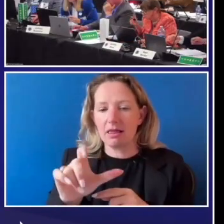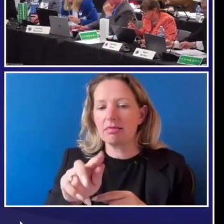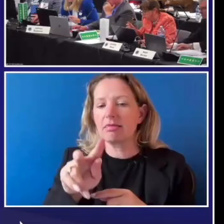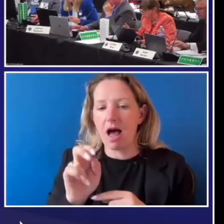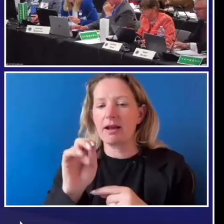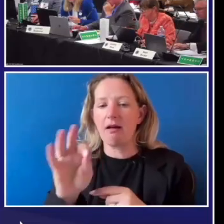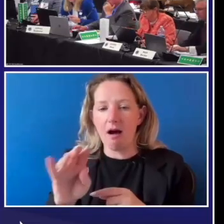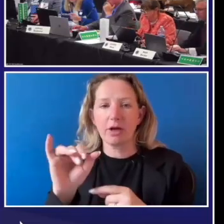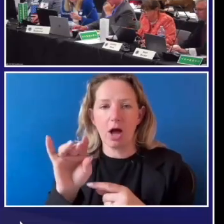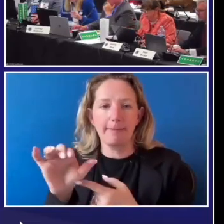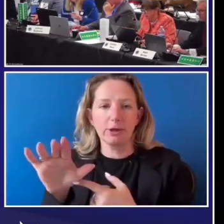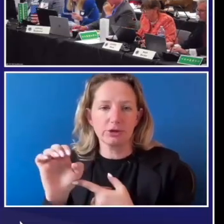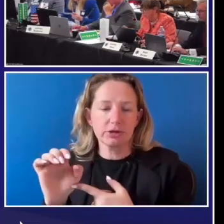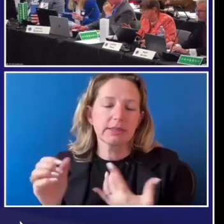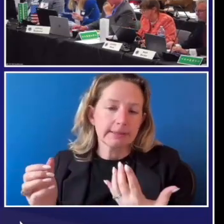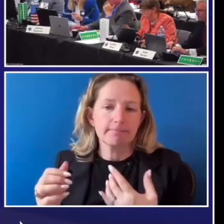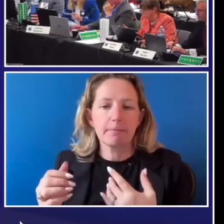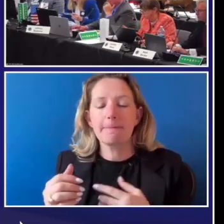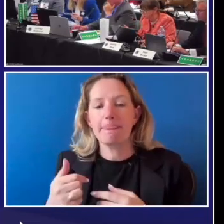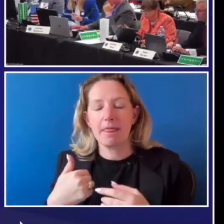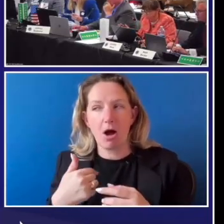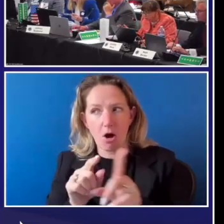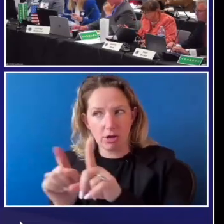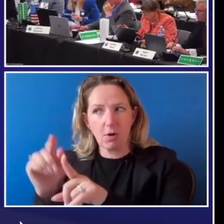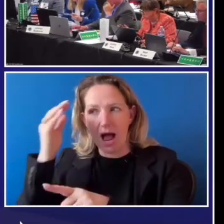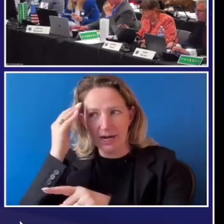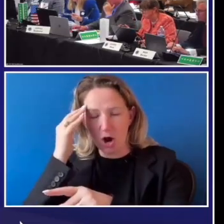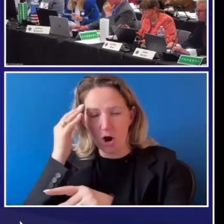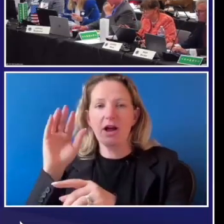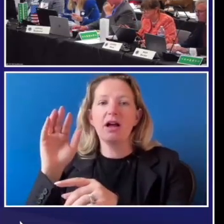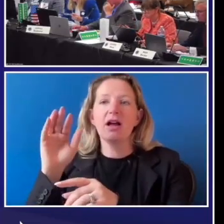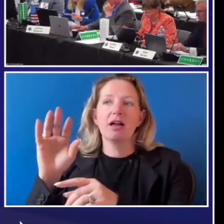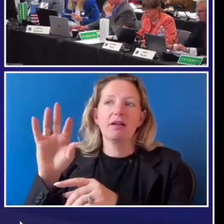Um, and I do also know that the federal election commission includes it, which I think is sort of odd.